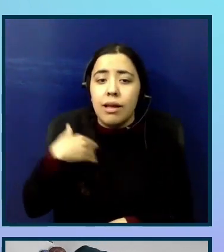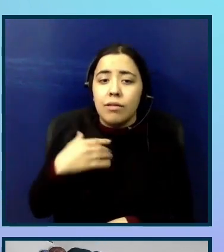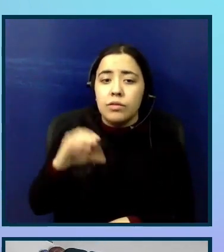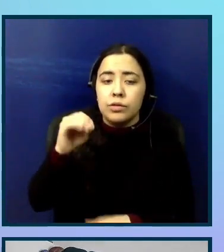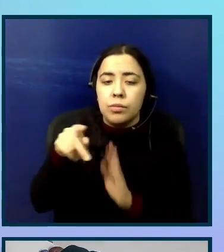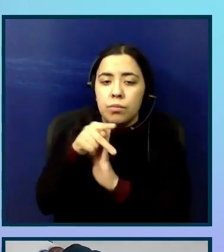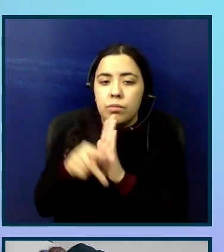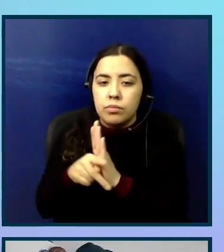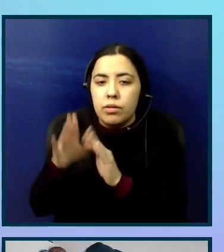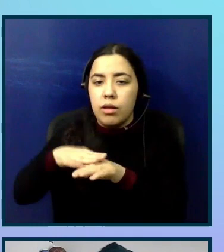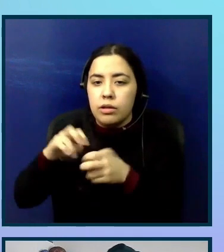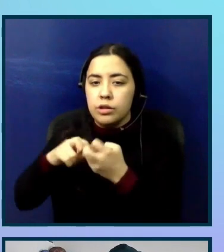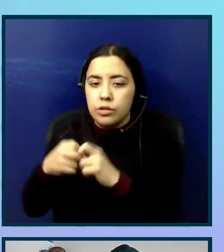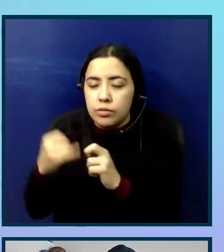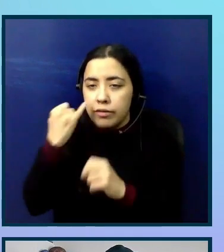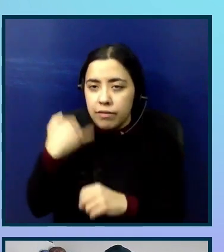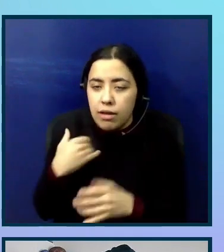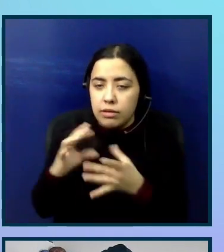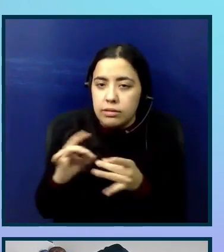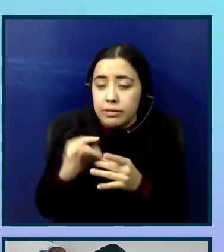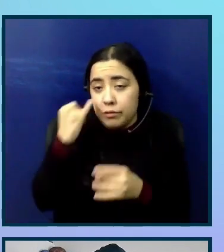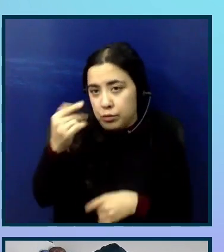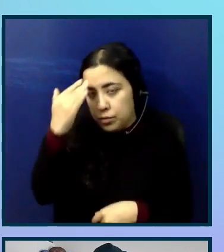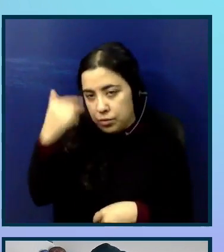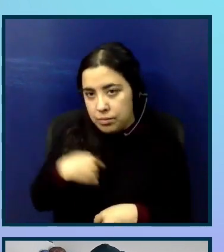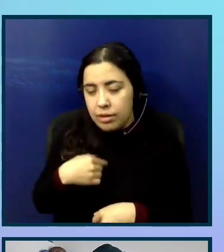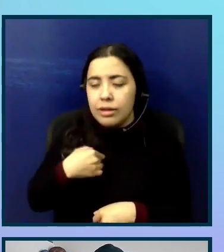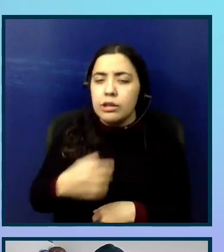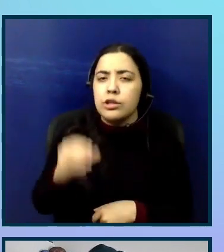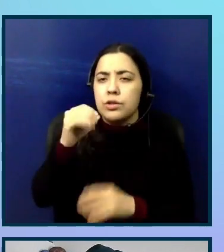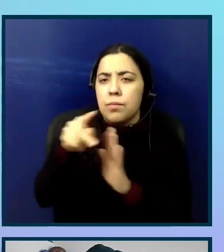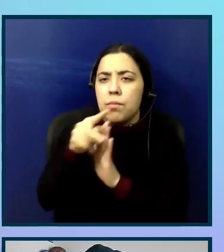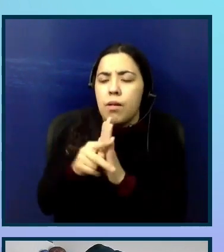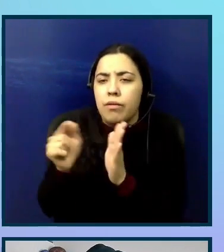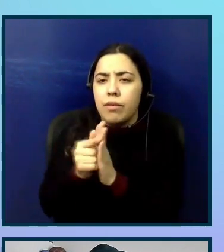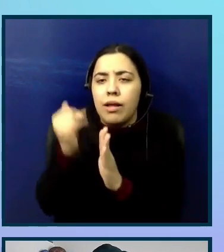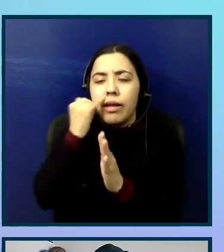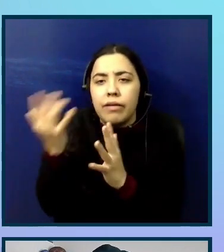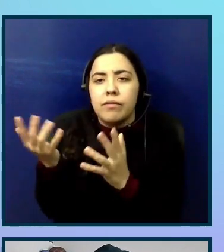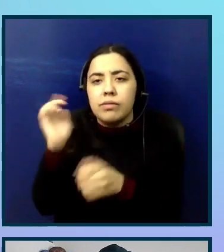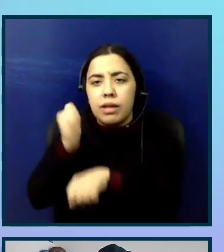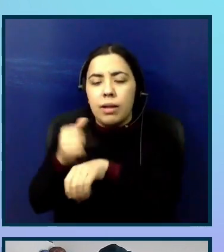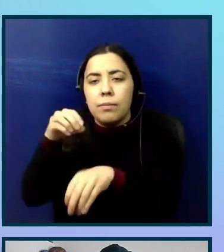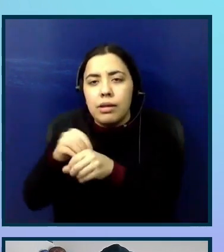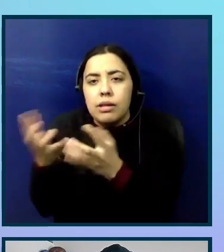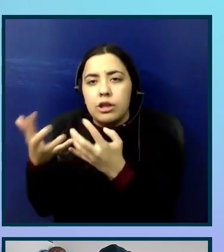violation when this gets built into integration. So again, automation is easy because you can learn to go,